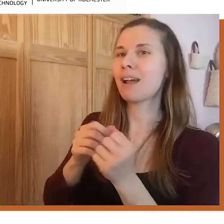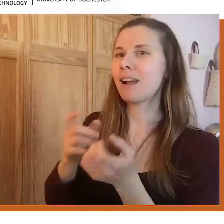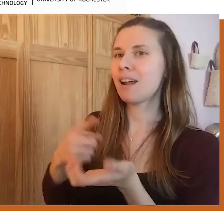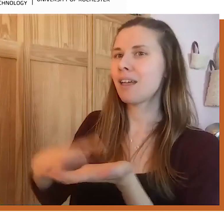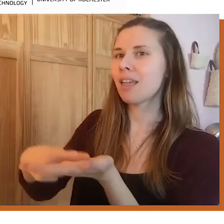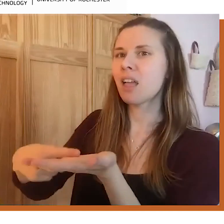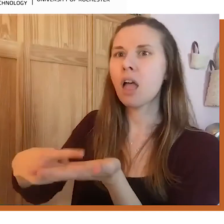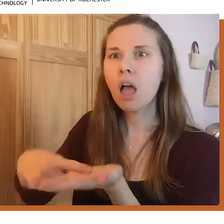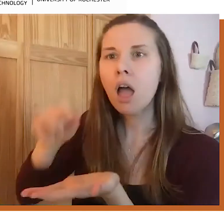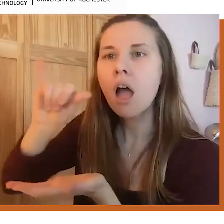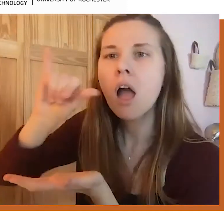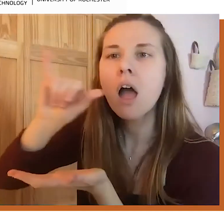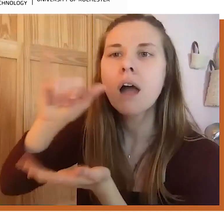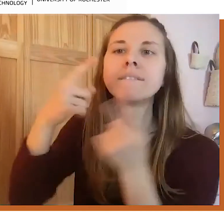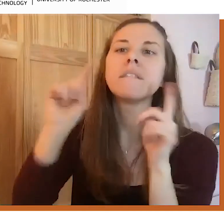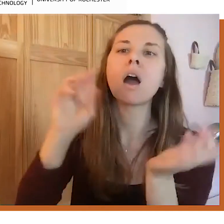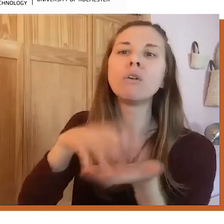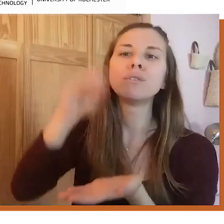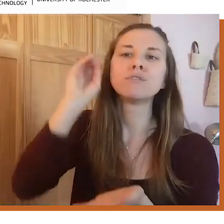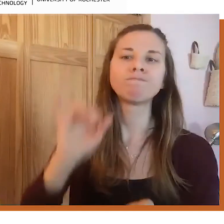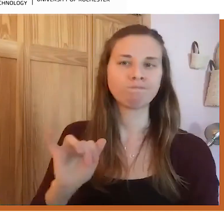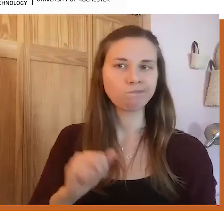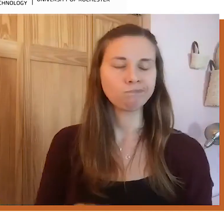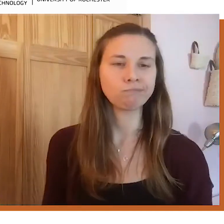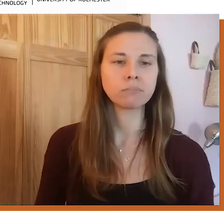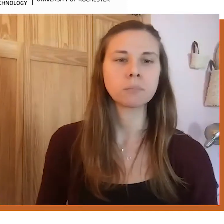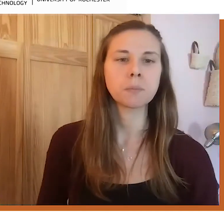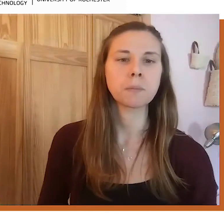and it was through discussions with their peers that they finally learned about things.